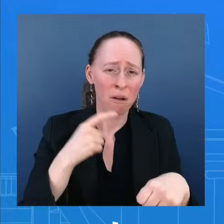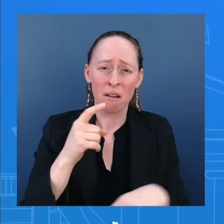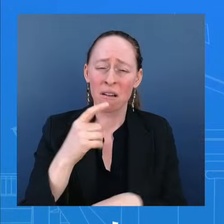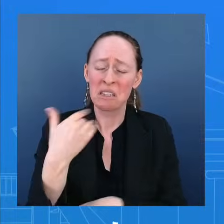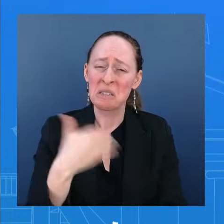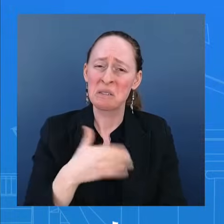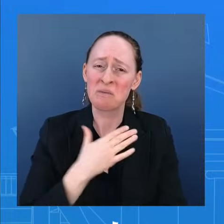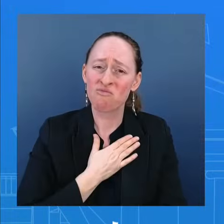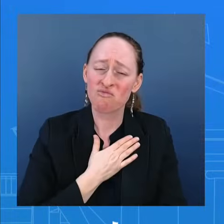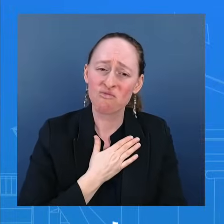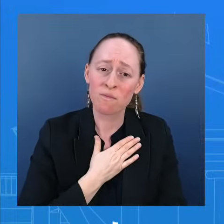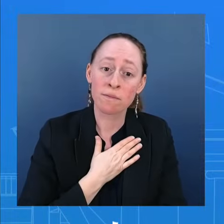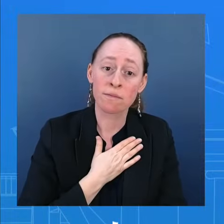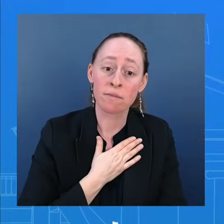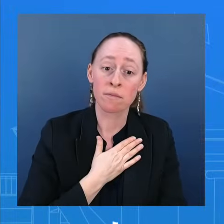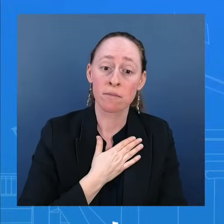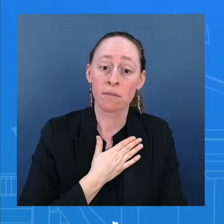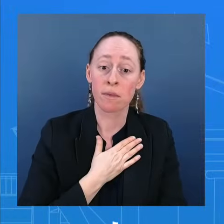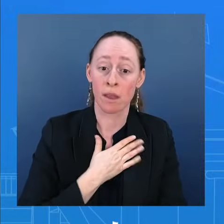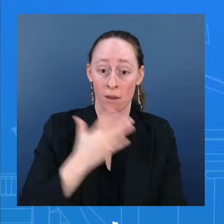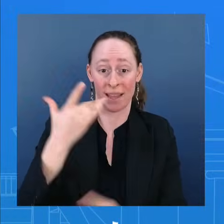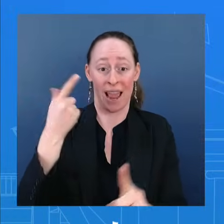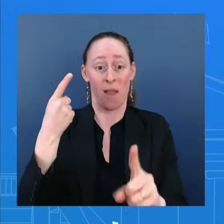this is a top priority for this president. He said that himself.